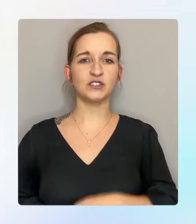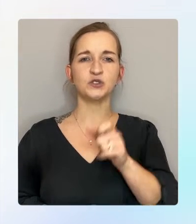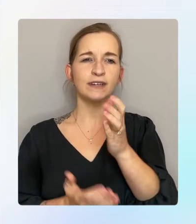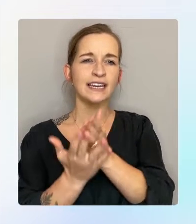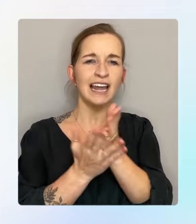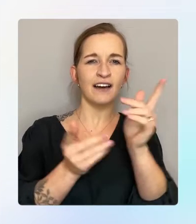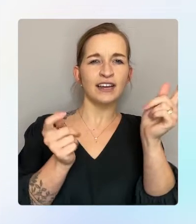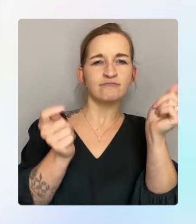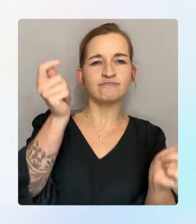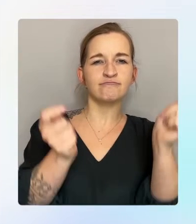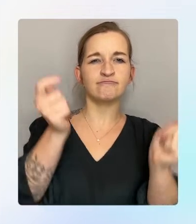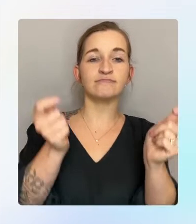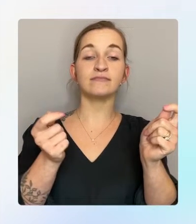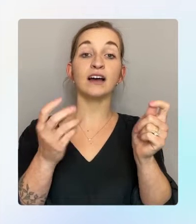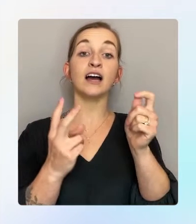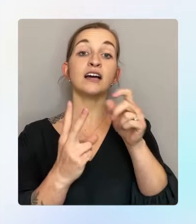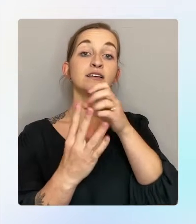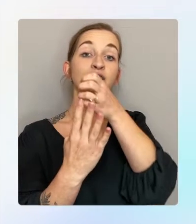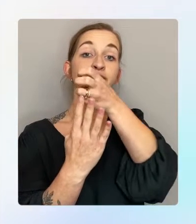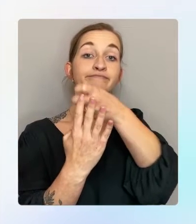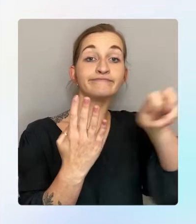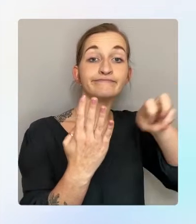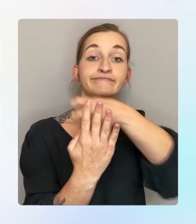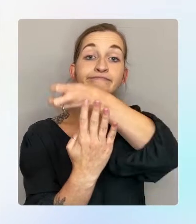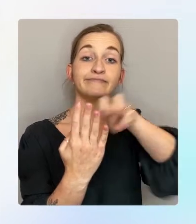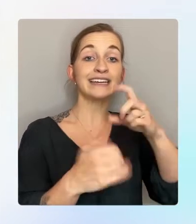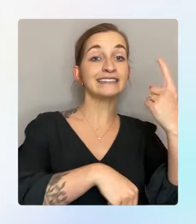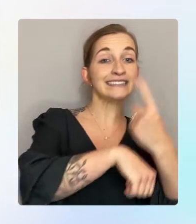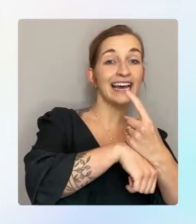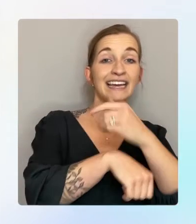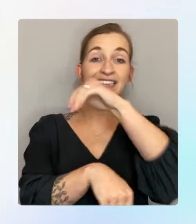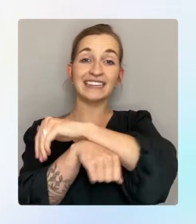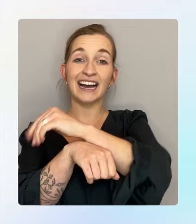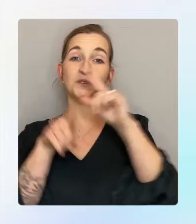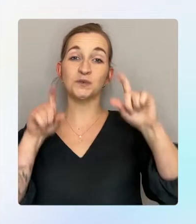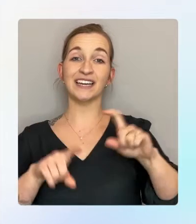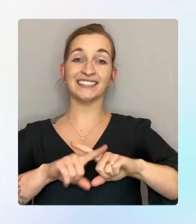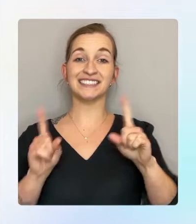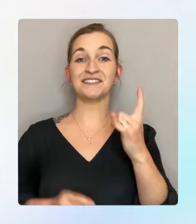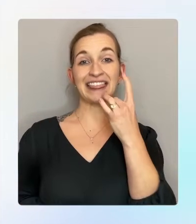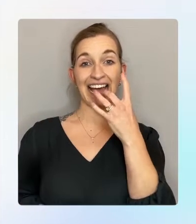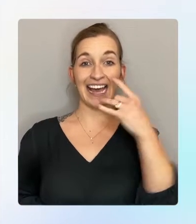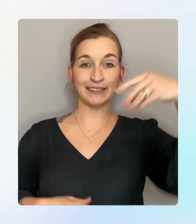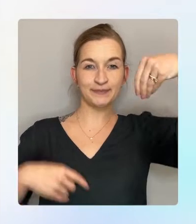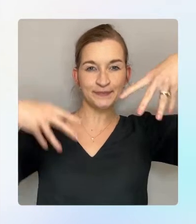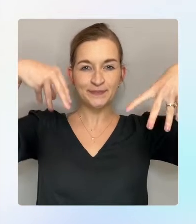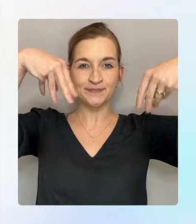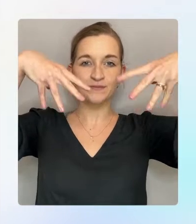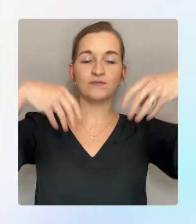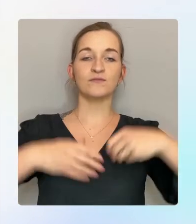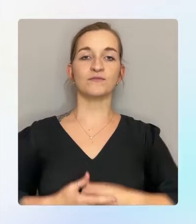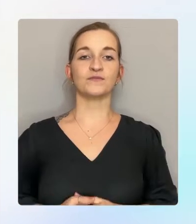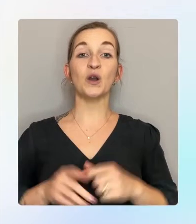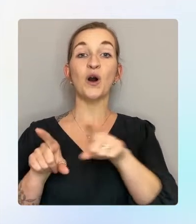and toggle them between day and night to test different illumination settings. You can also use them to test plane tracker